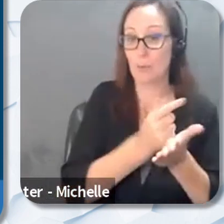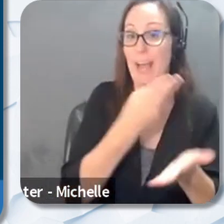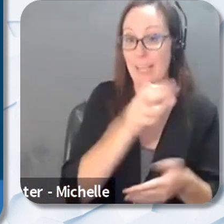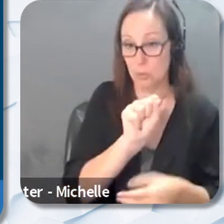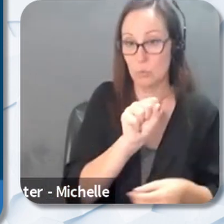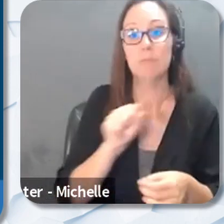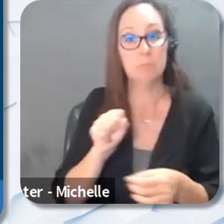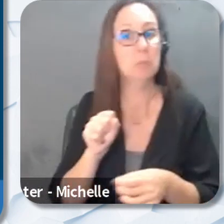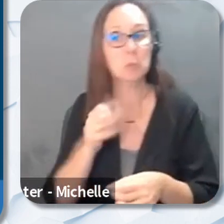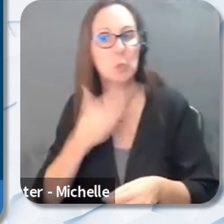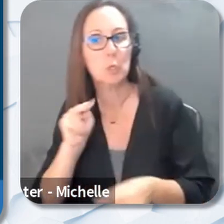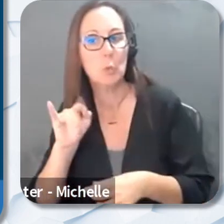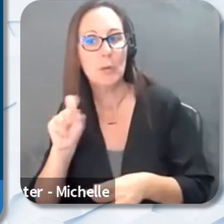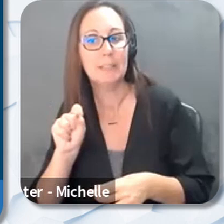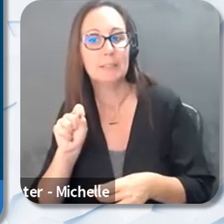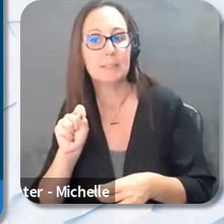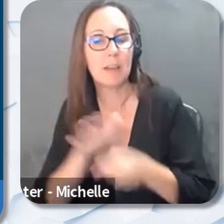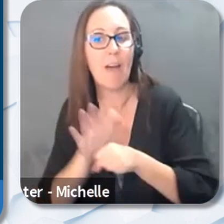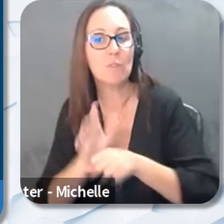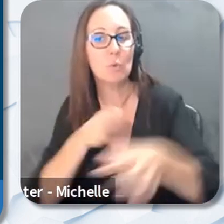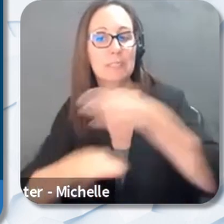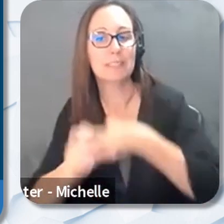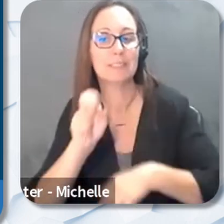that they can serve in our preschool program technically they could even be an assistant.